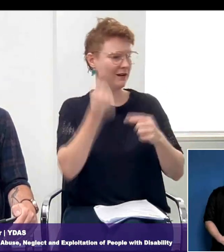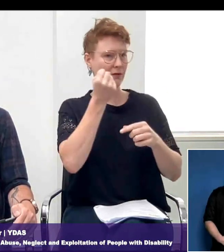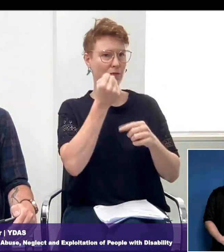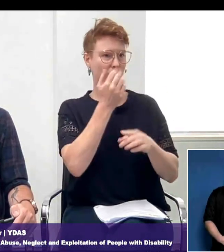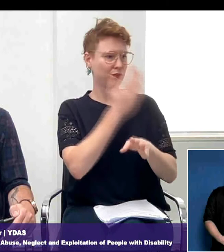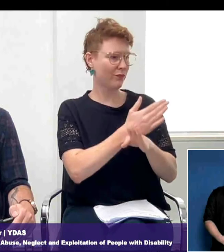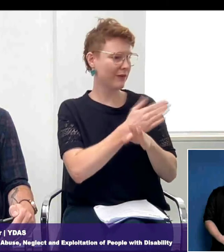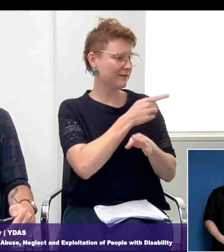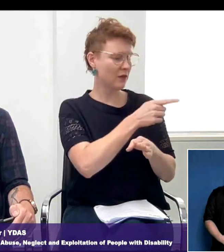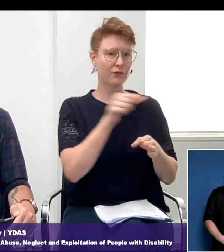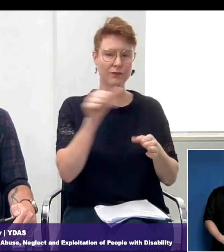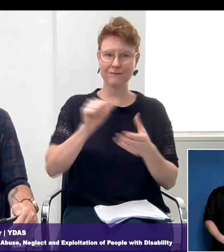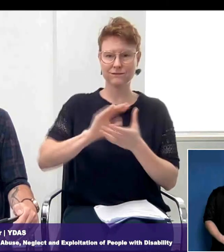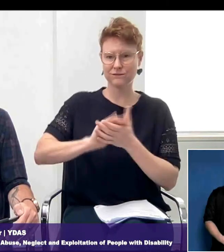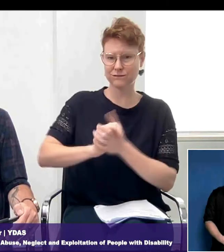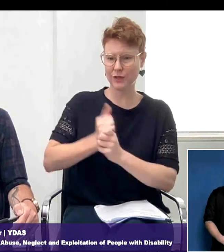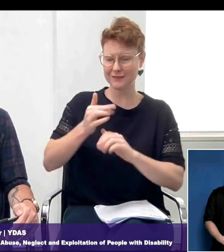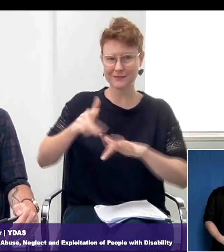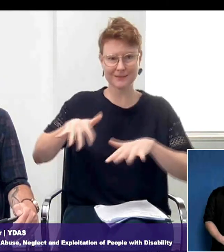The DES provider thinks these things are just not possible.